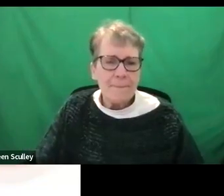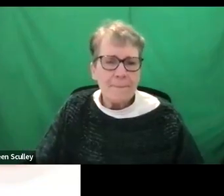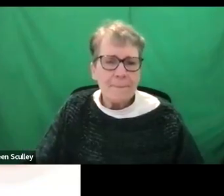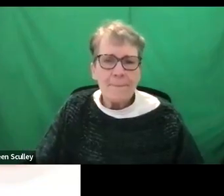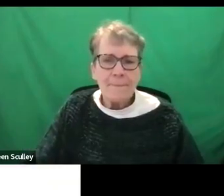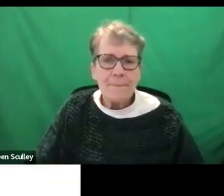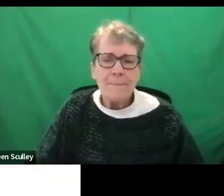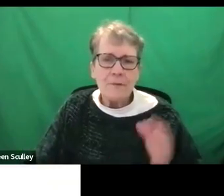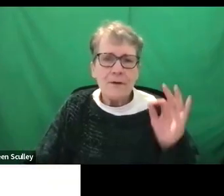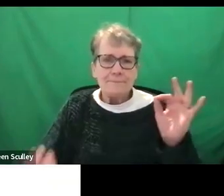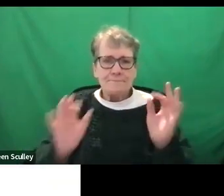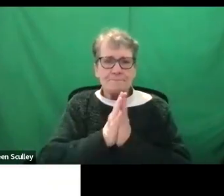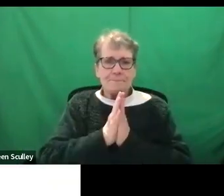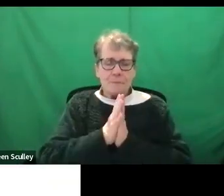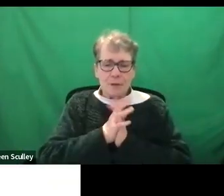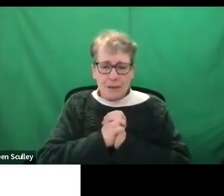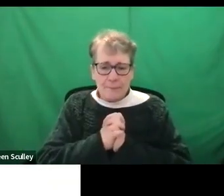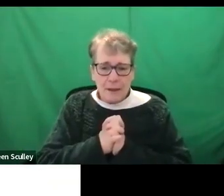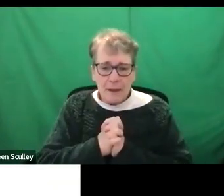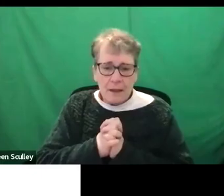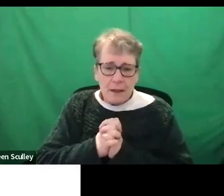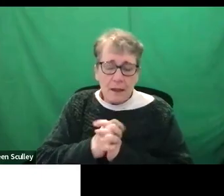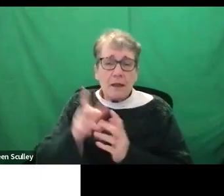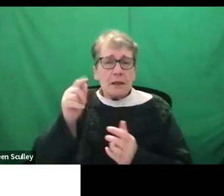Slides aren't cooperating. There we go.